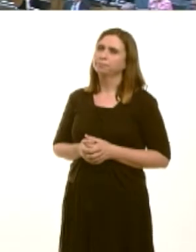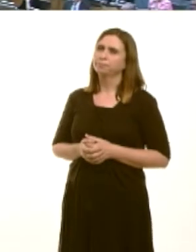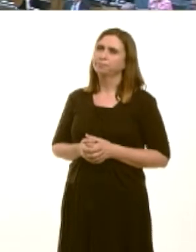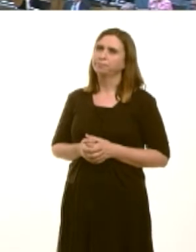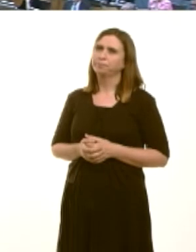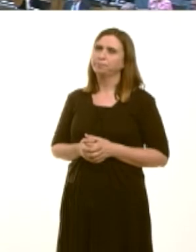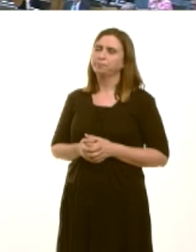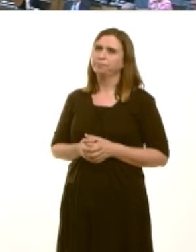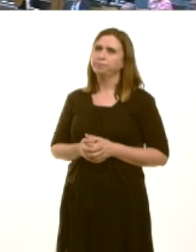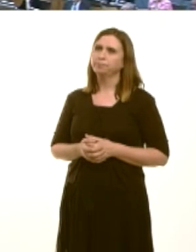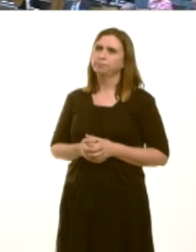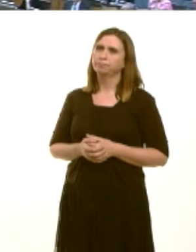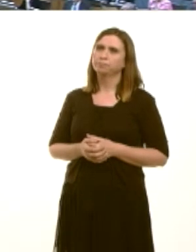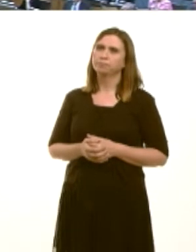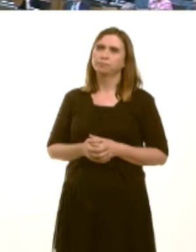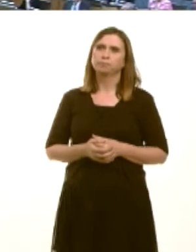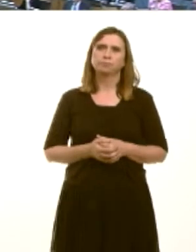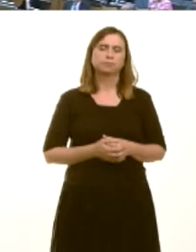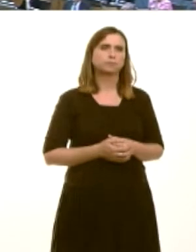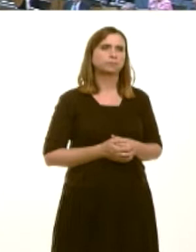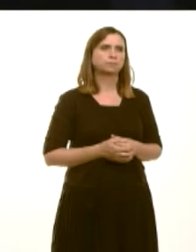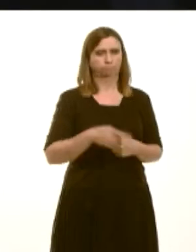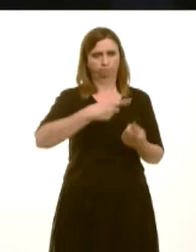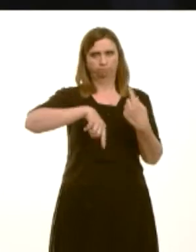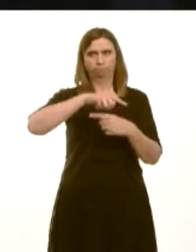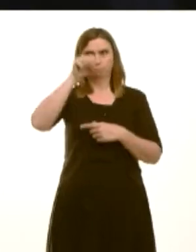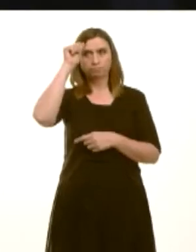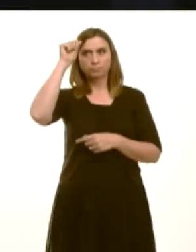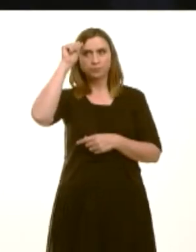Byron Davies: First Minister, weíre all aware of the mess-up, if I can put it that way,